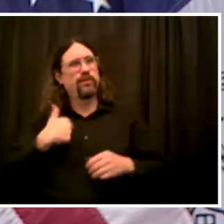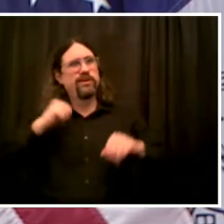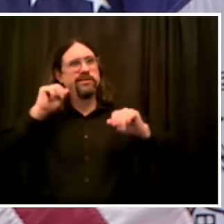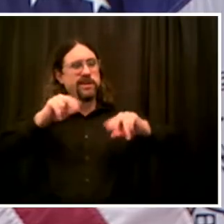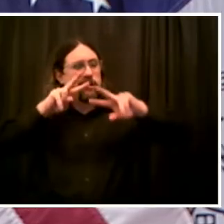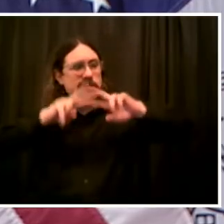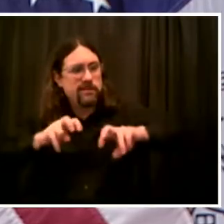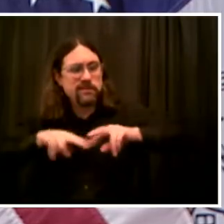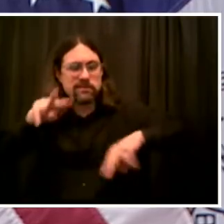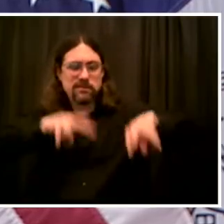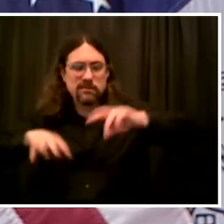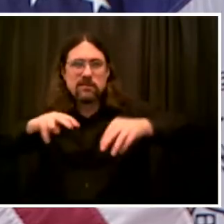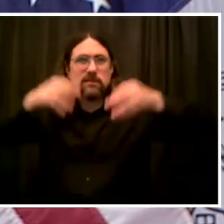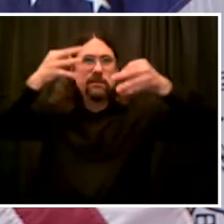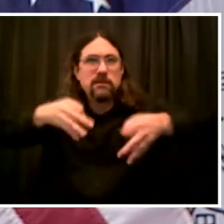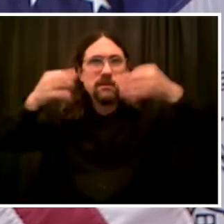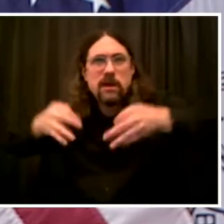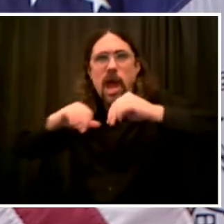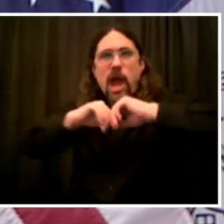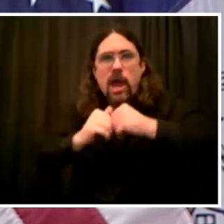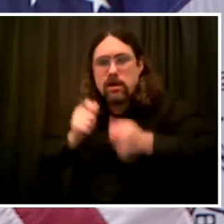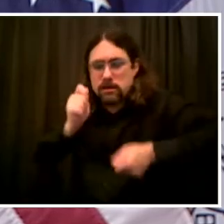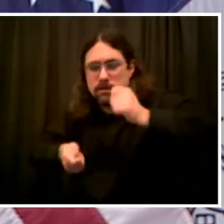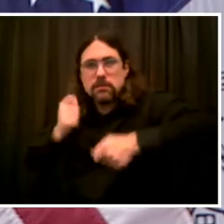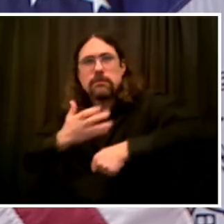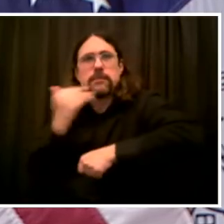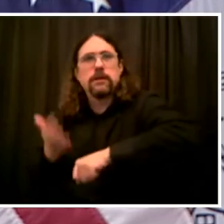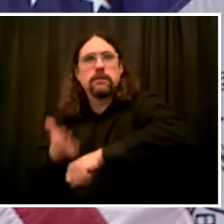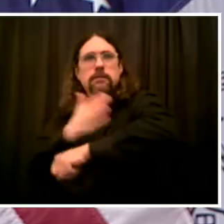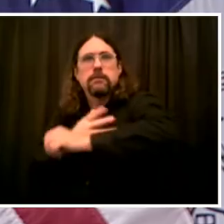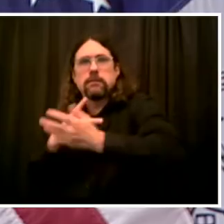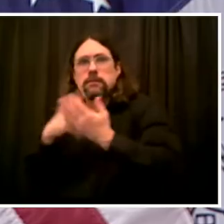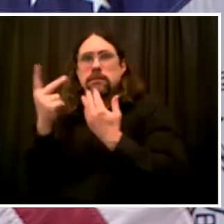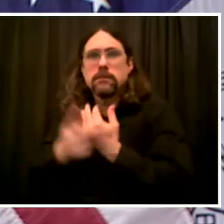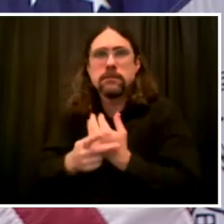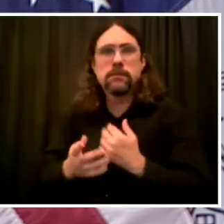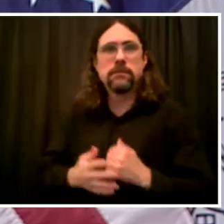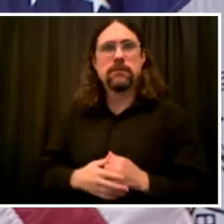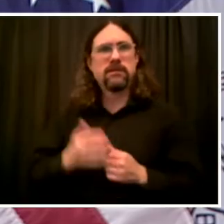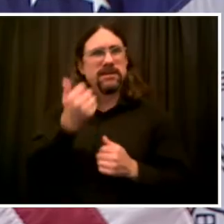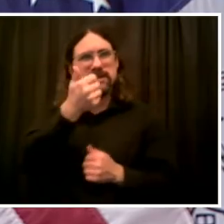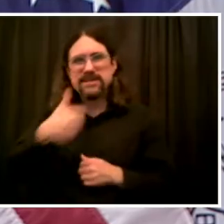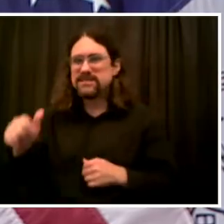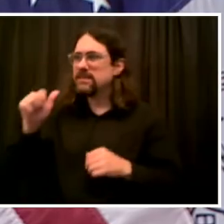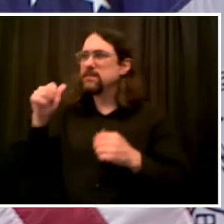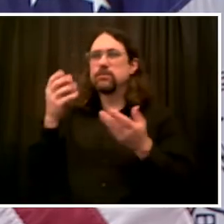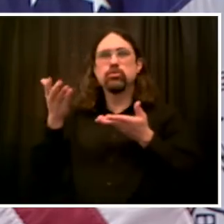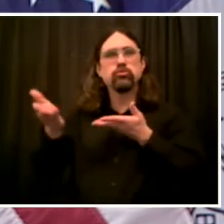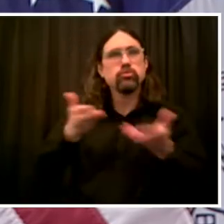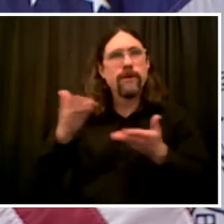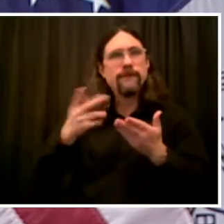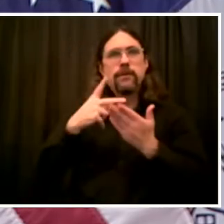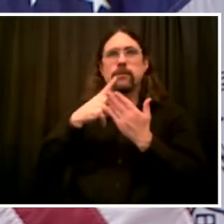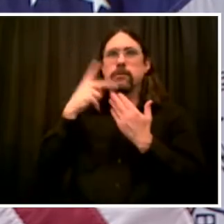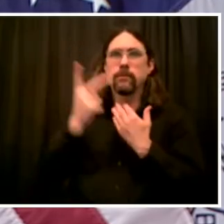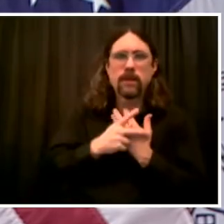NYA SERCVIES IS A STEP FORWARD, AND THAT MIGHT BE HARD FOR PPLEOE TO HEAR WHO HAVE NOT BEEN WORKING ON HTISIS SUE A